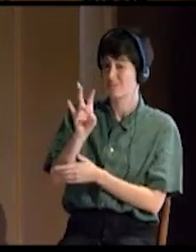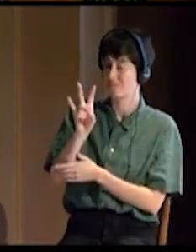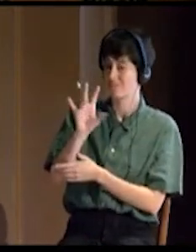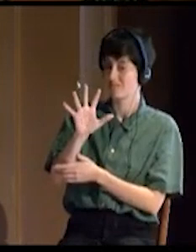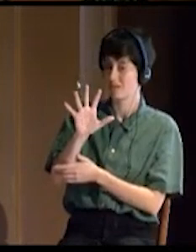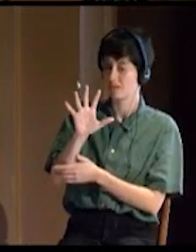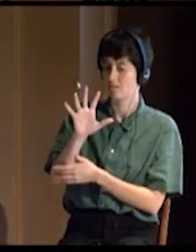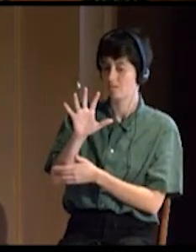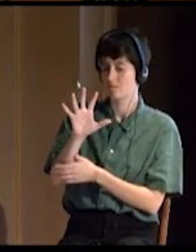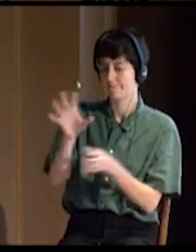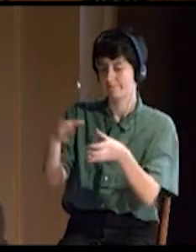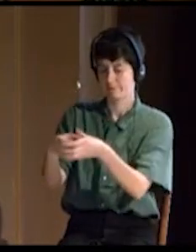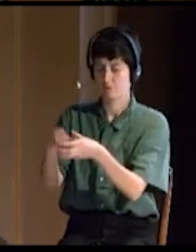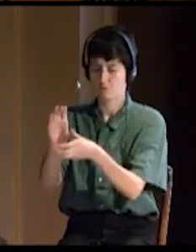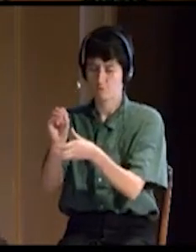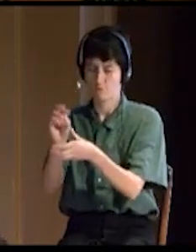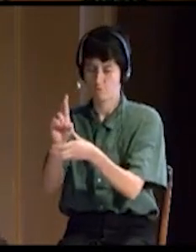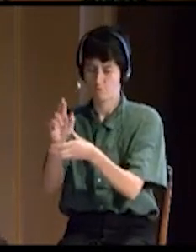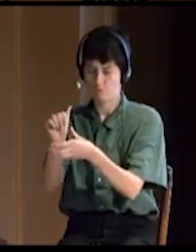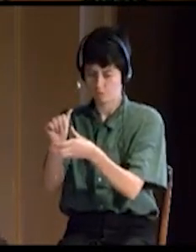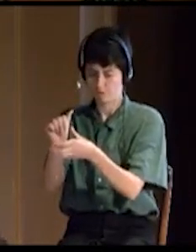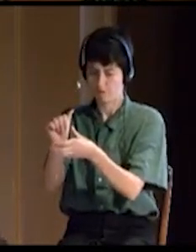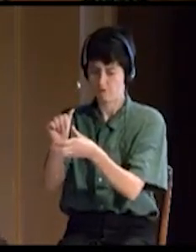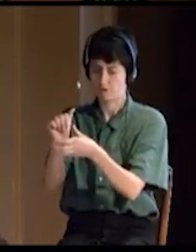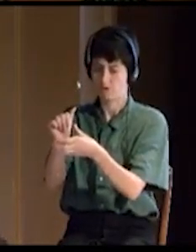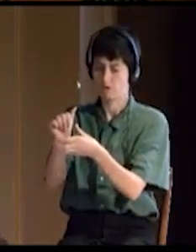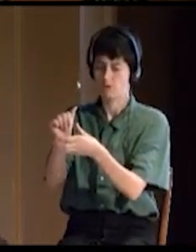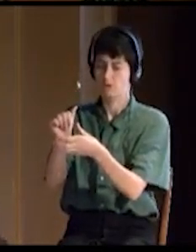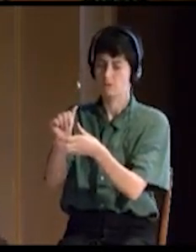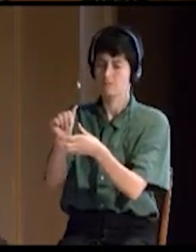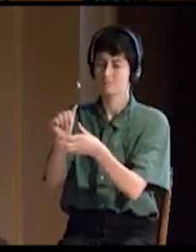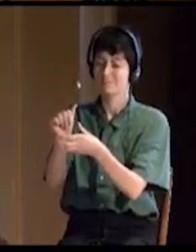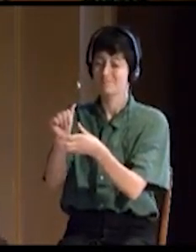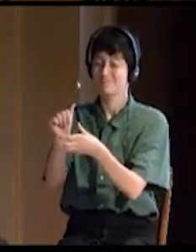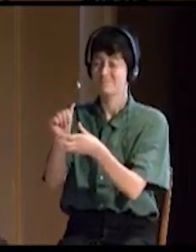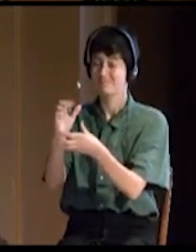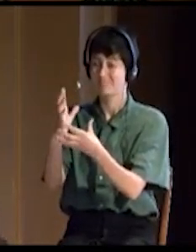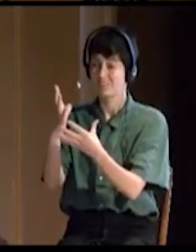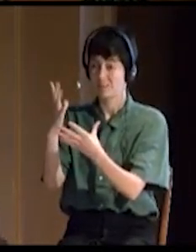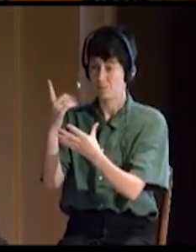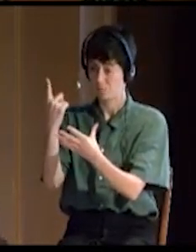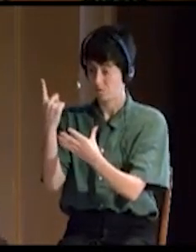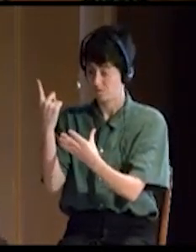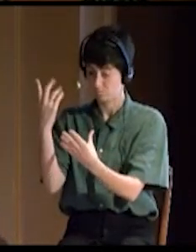they were all filed under one species, Dictyonema glabratum, in the herbarium.